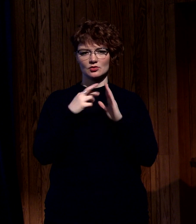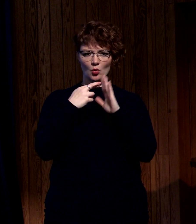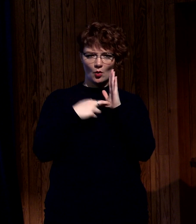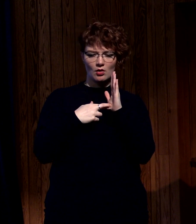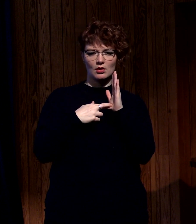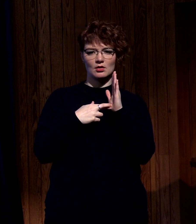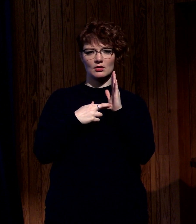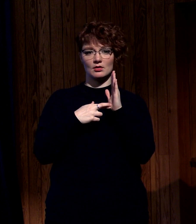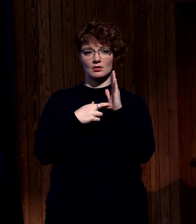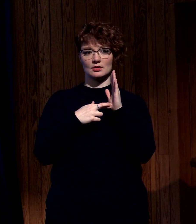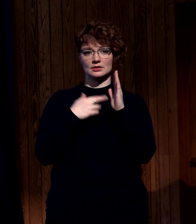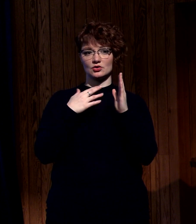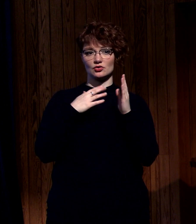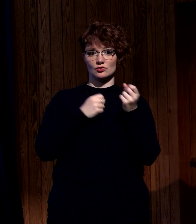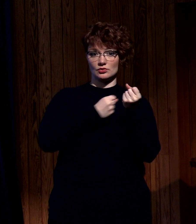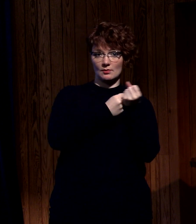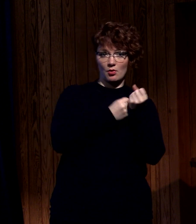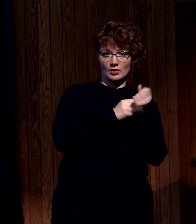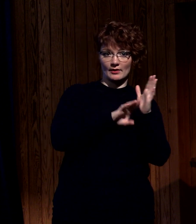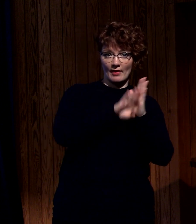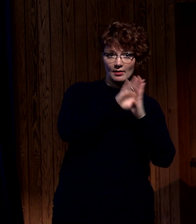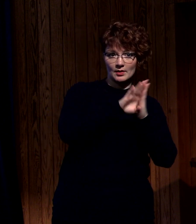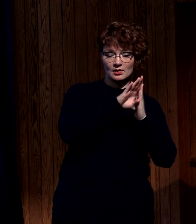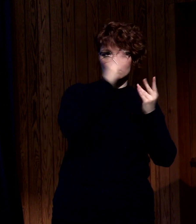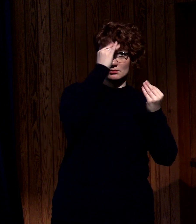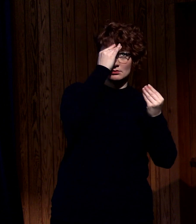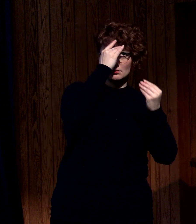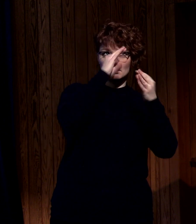contemplative life, which is your life with God and the